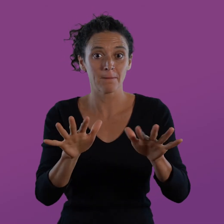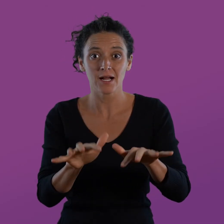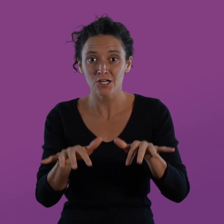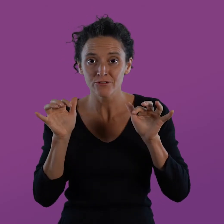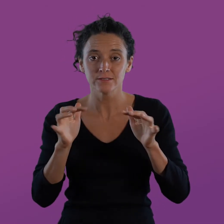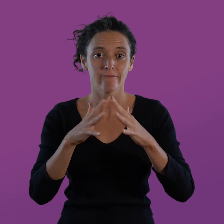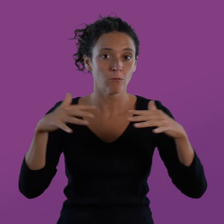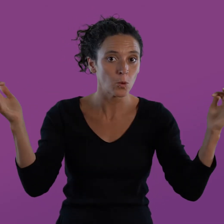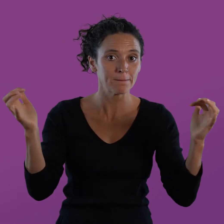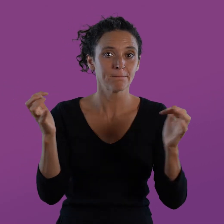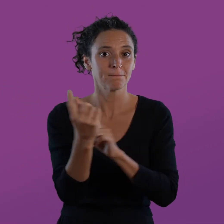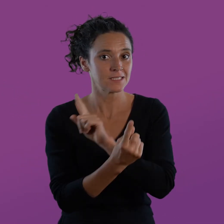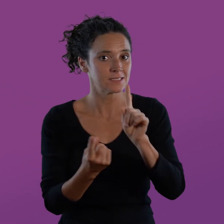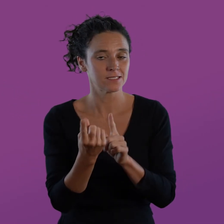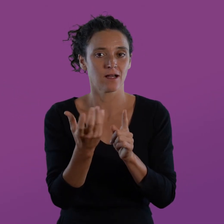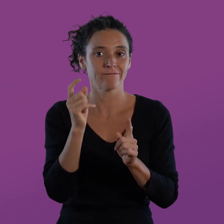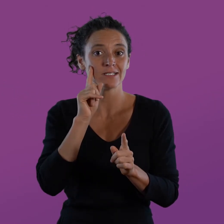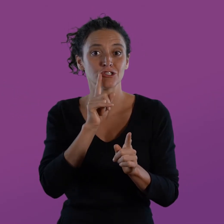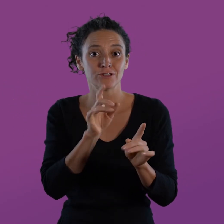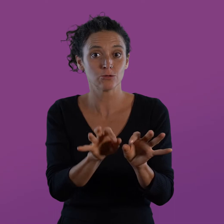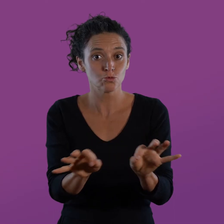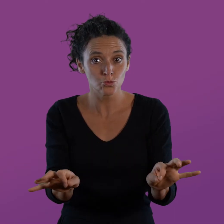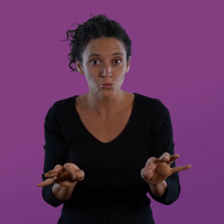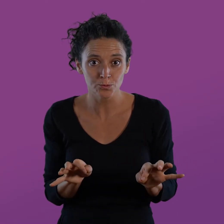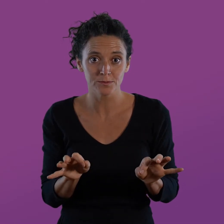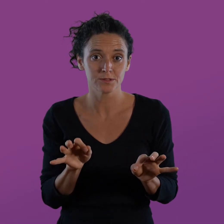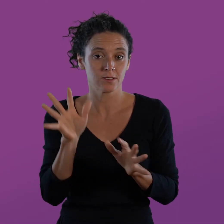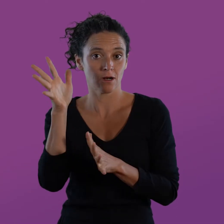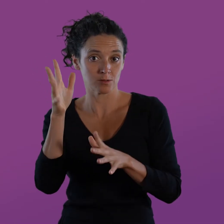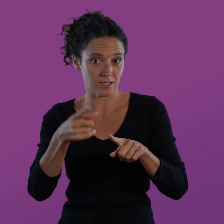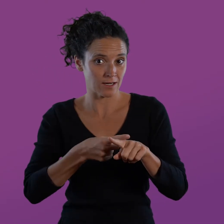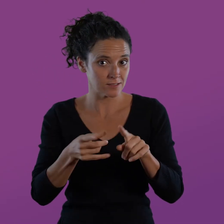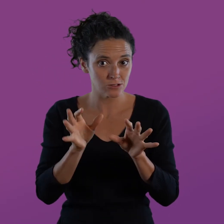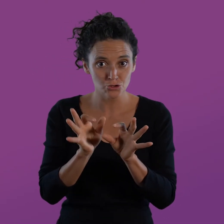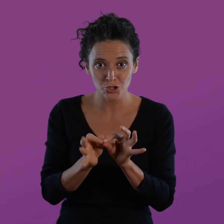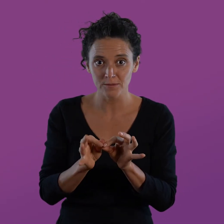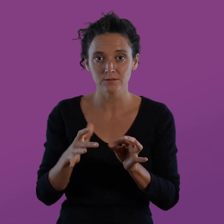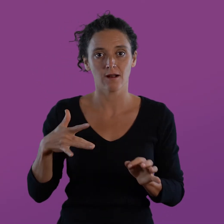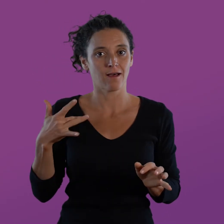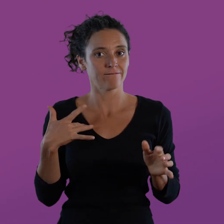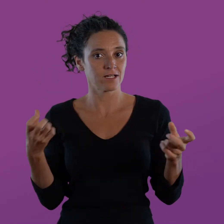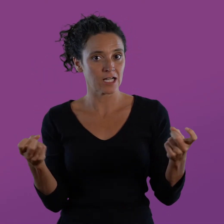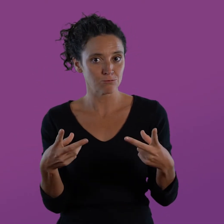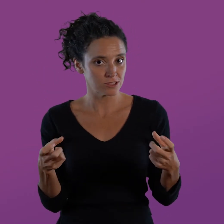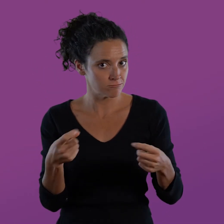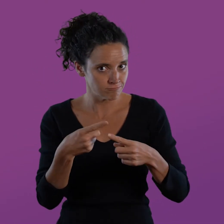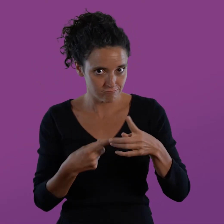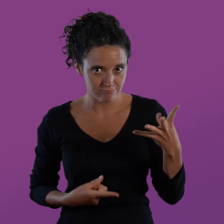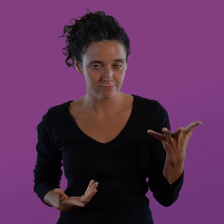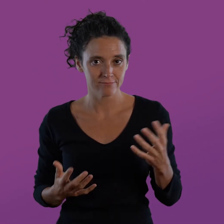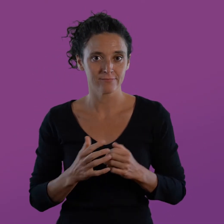Public hearings, forums and other public proceedings will include hearing loops, Auslan-English interpreters and live captioning.